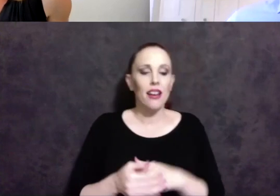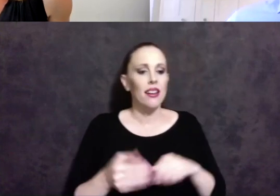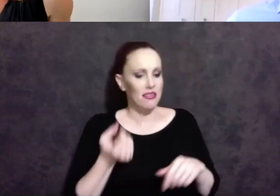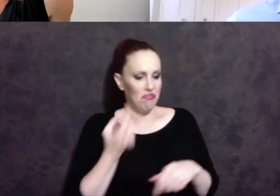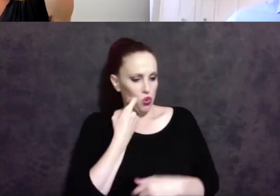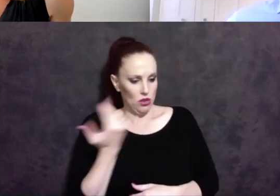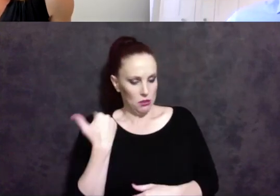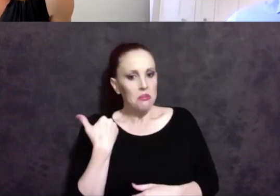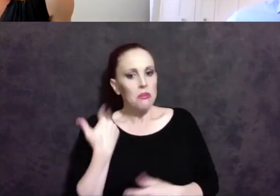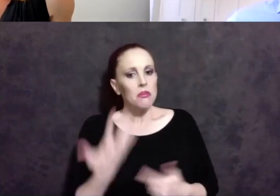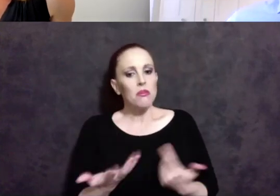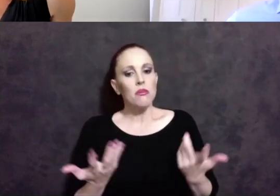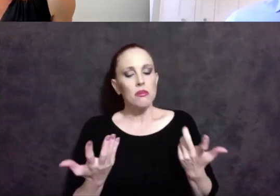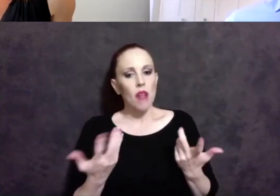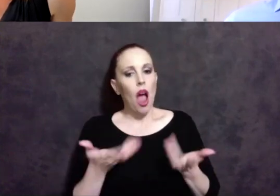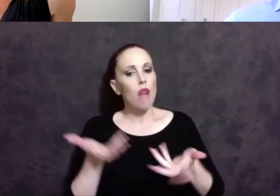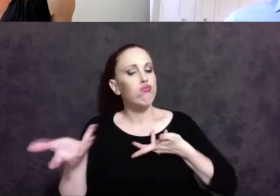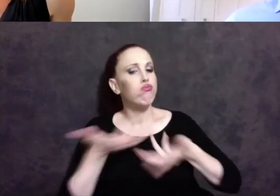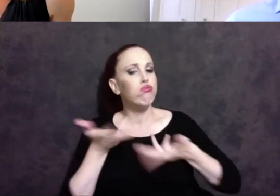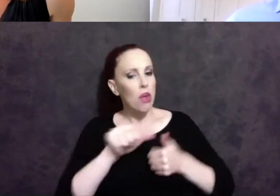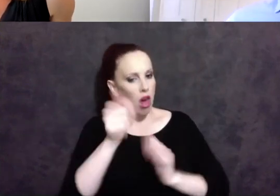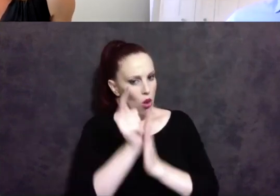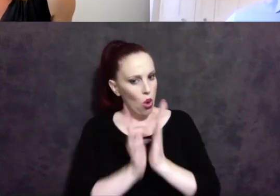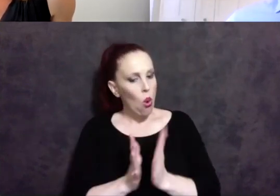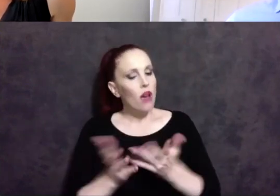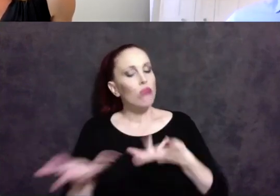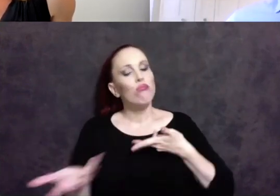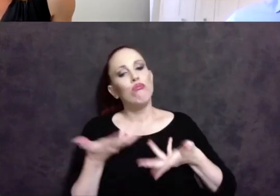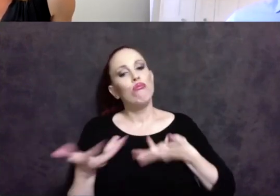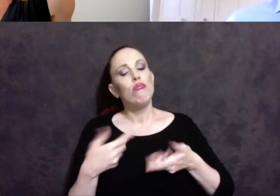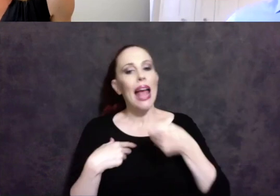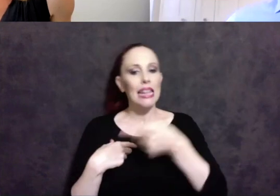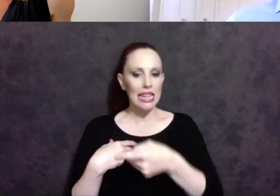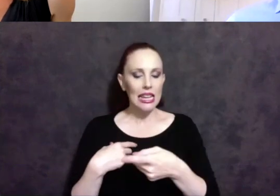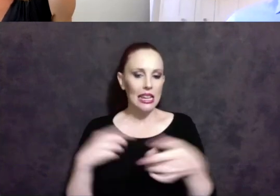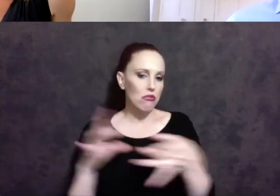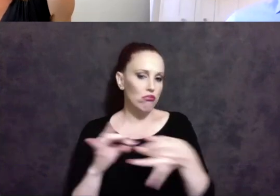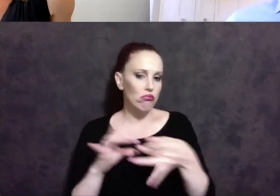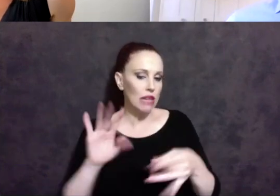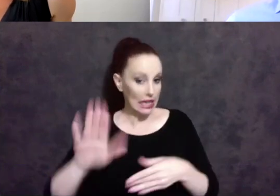a conversation with another lawyer and he was telling me about how his son is doing